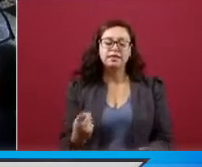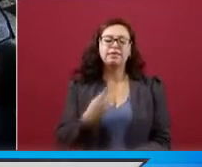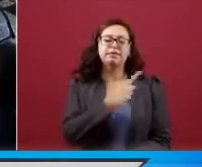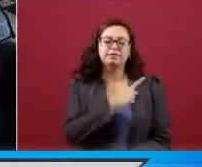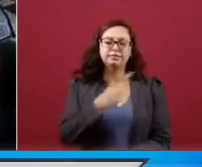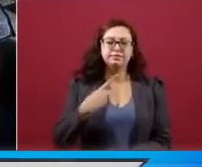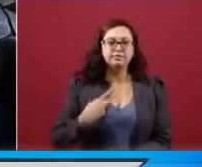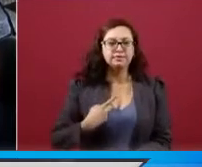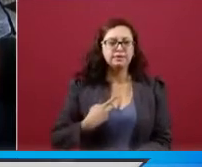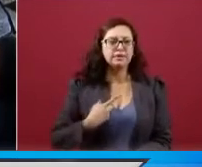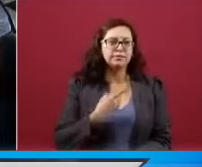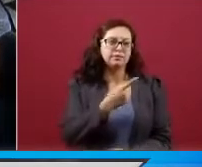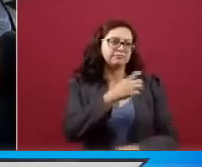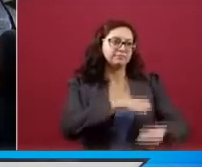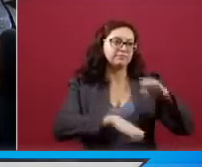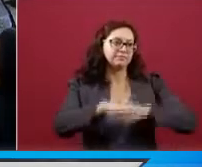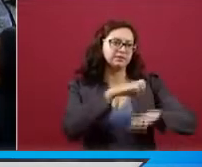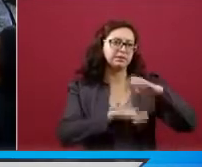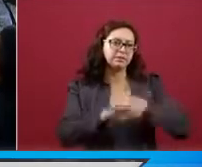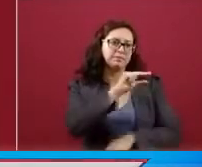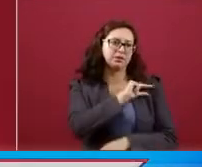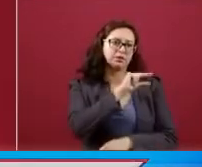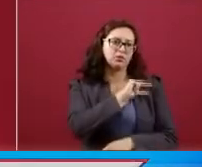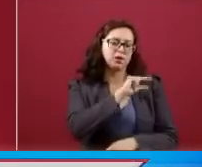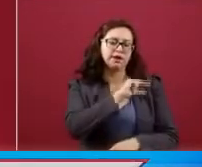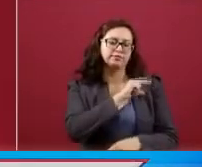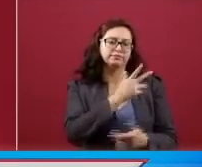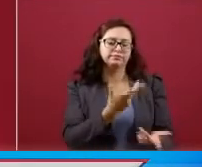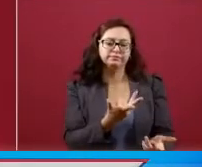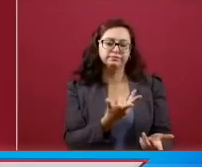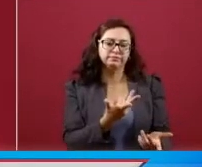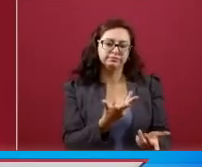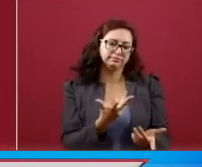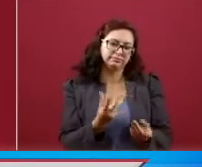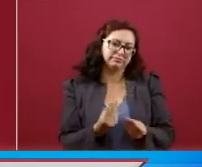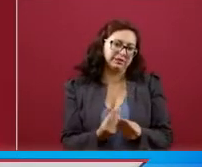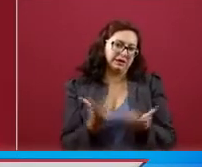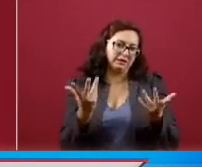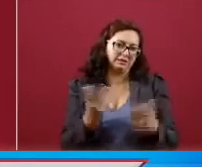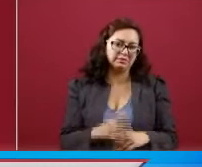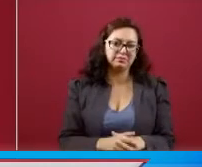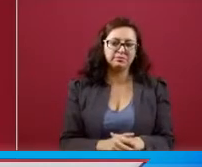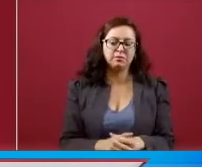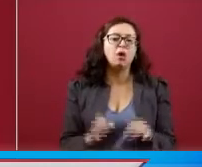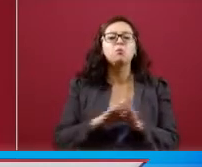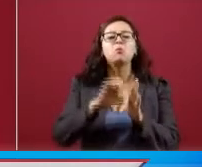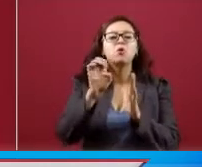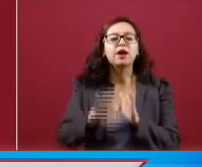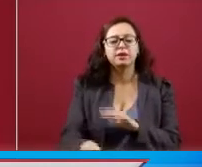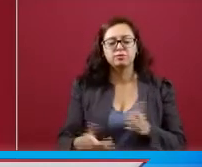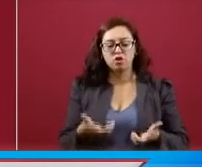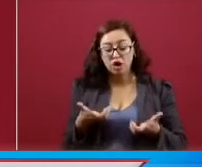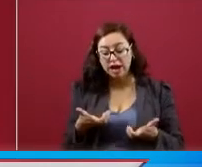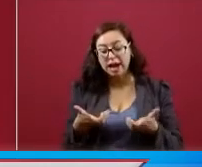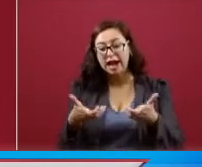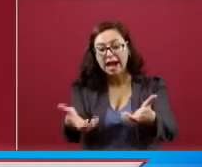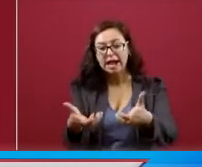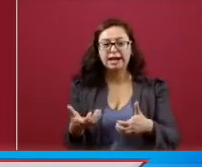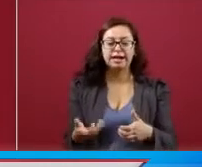and the hiring of offices will be avoided for the elaboration of tasks that can be carried out by the Government Institutions Currently there is a current contract